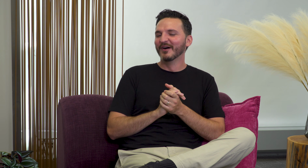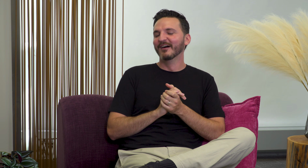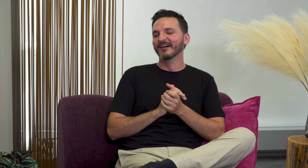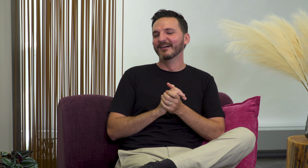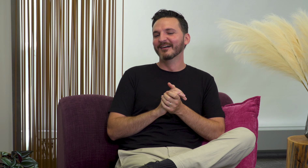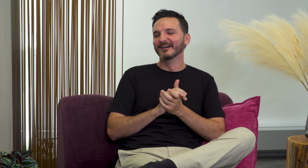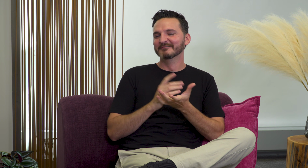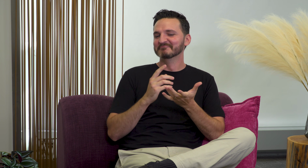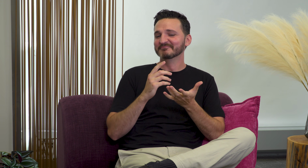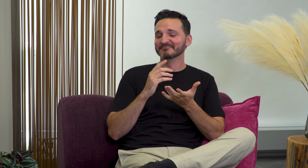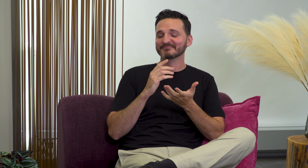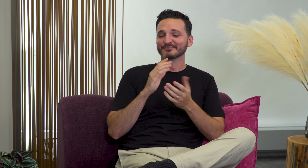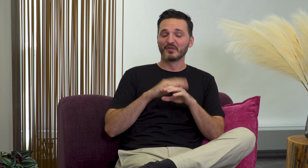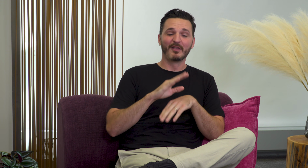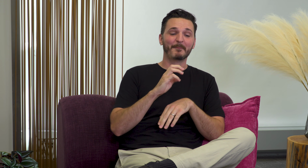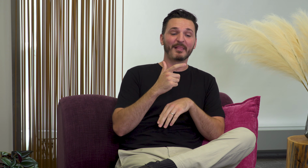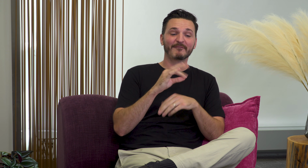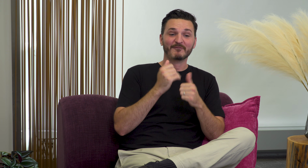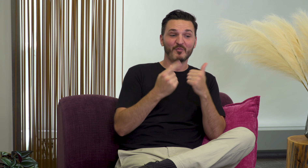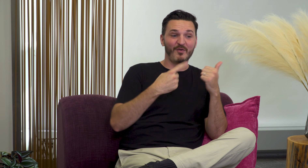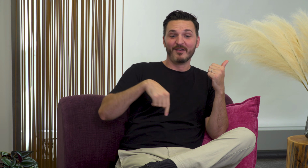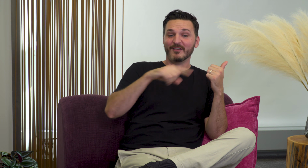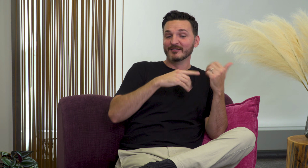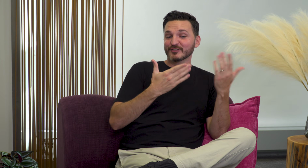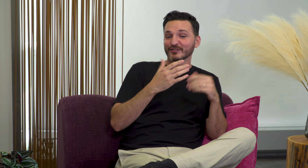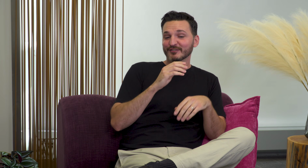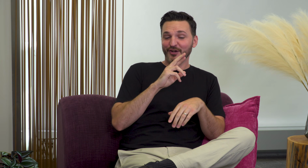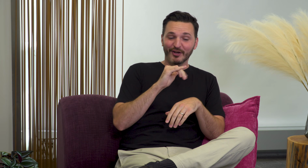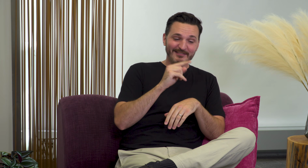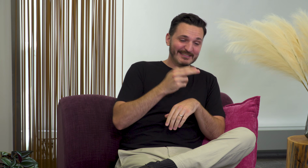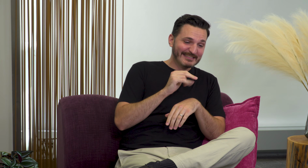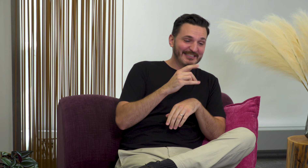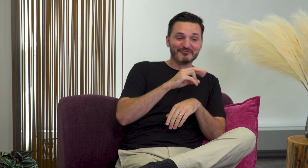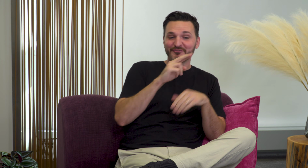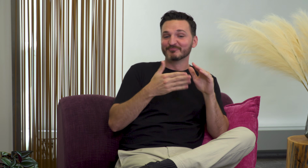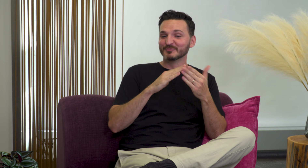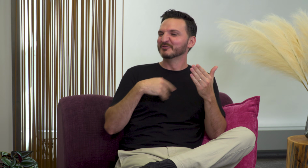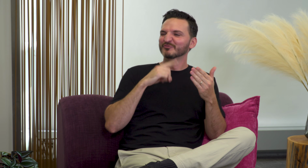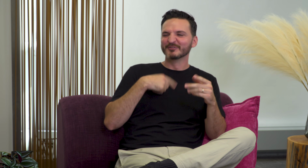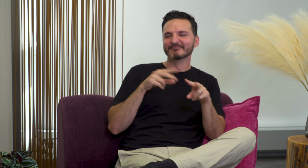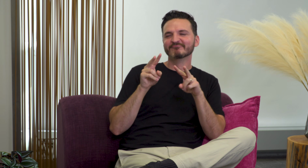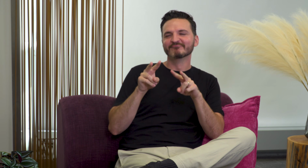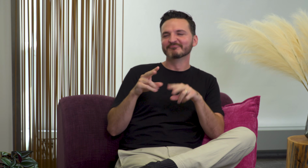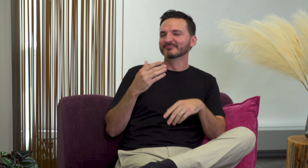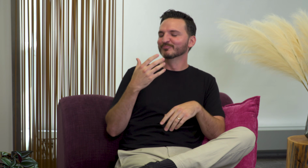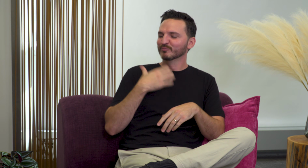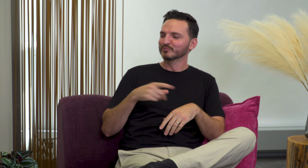and allowing us to get to know you a little bit more. On behalf of the RIT/NTID community,